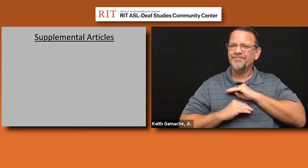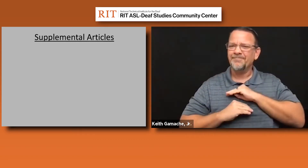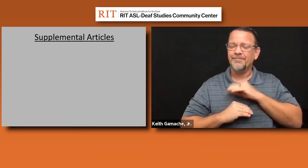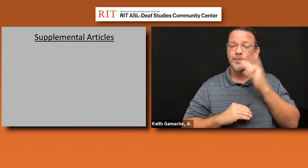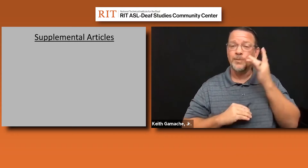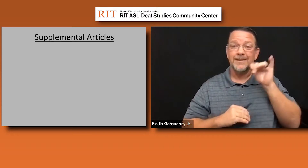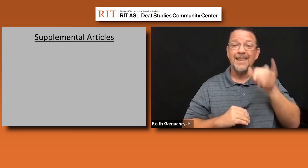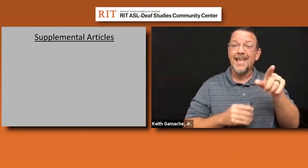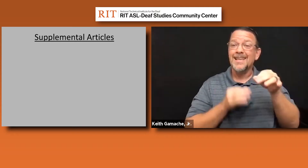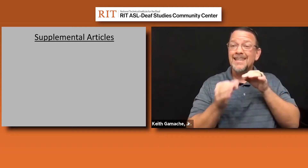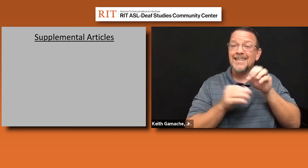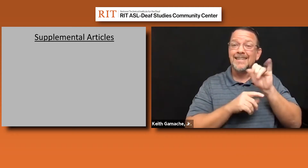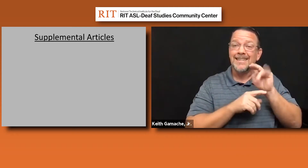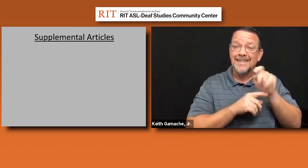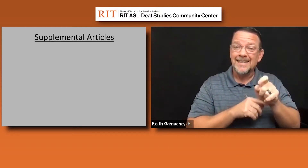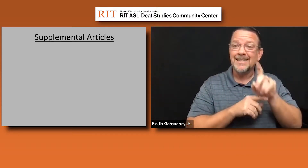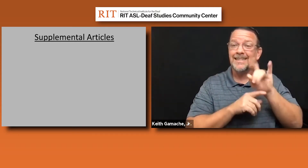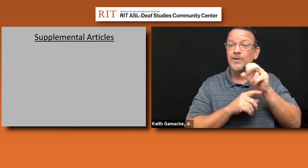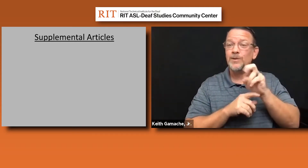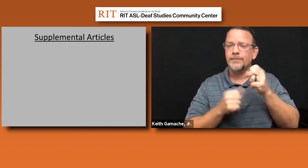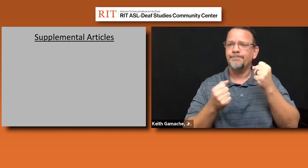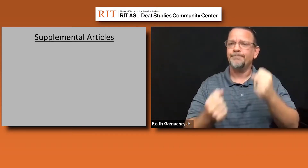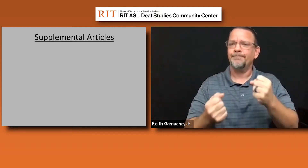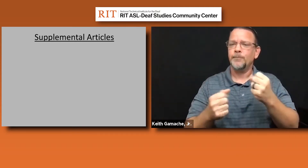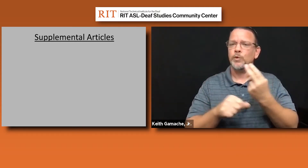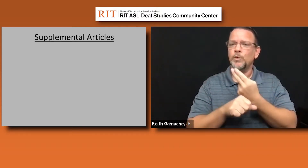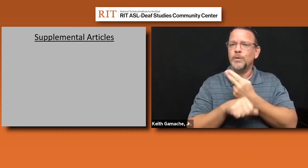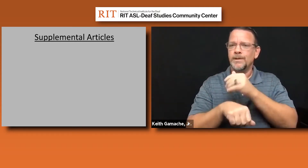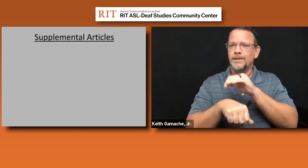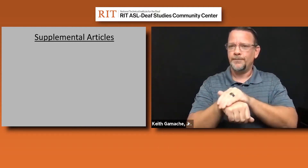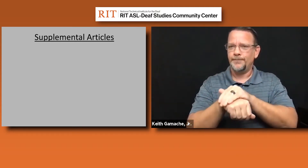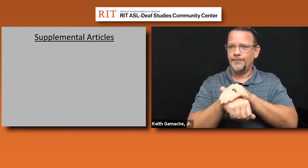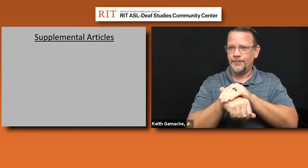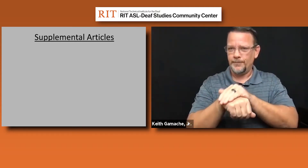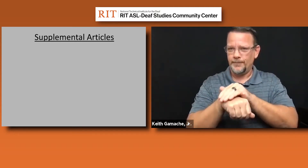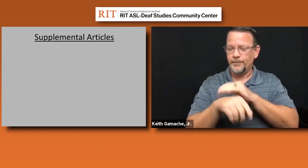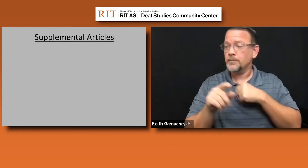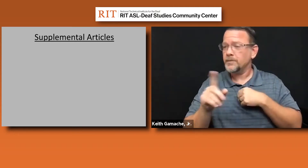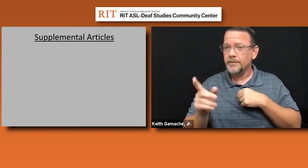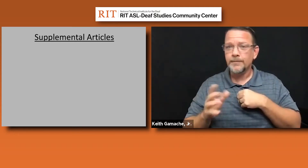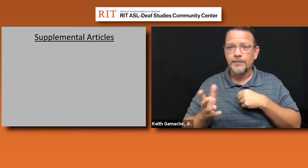so with that dissatisfaction, I wanted to find some supplemental information.